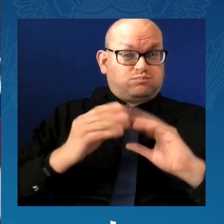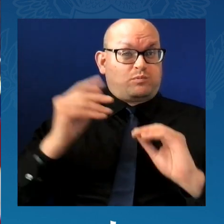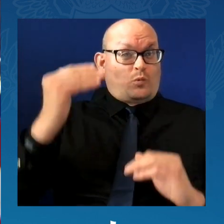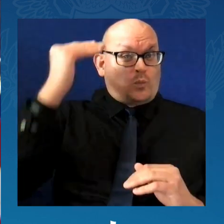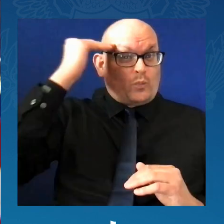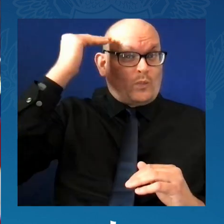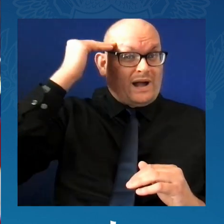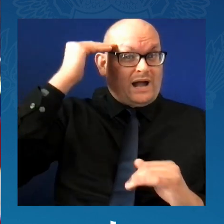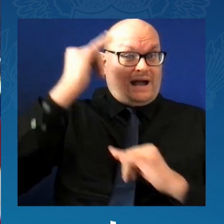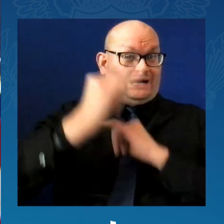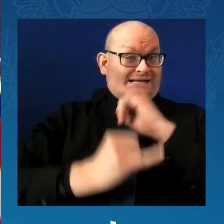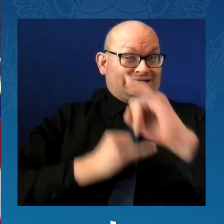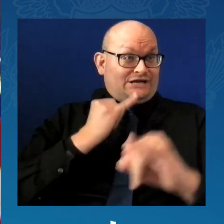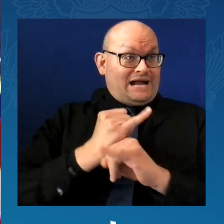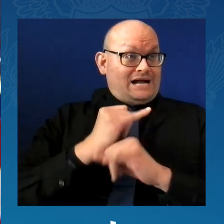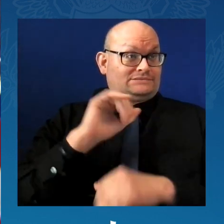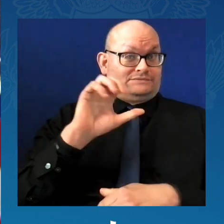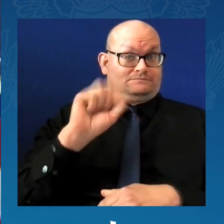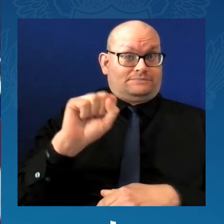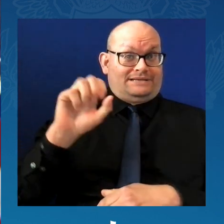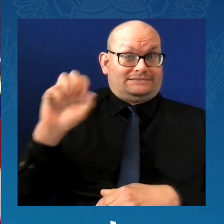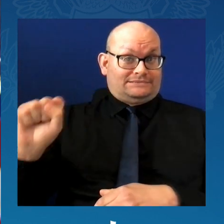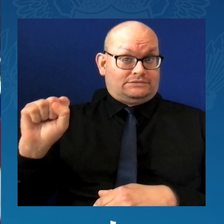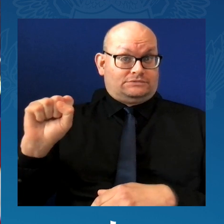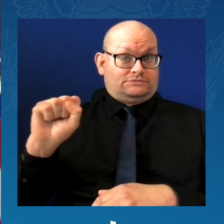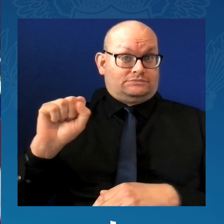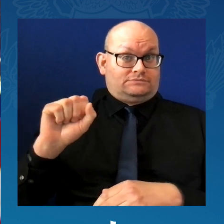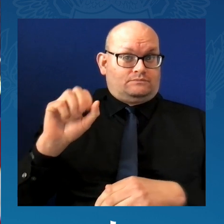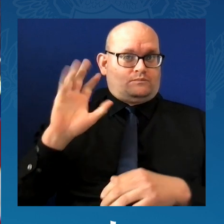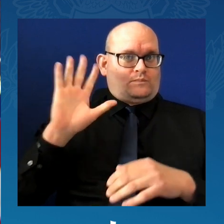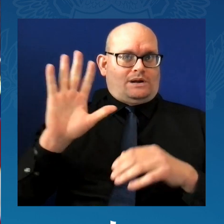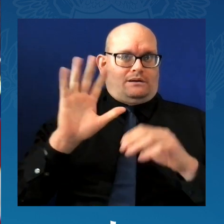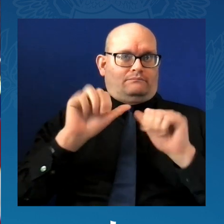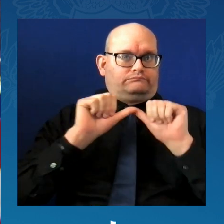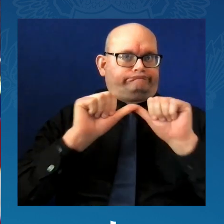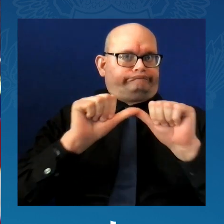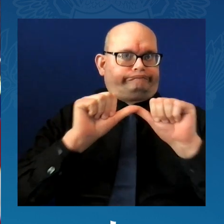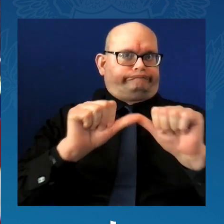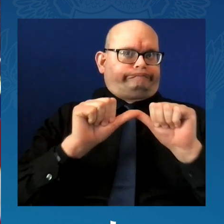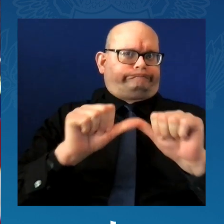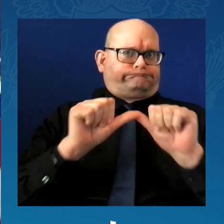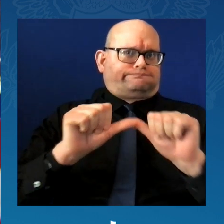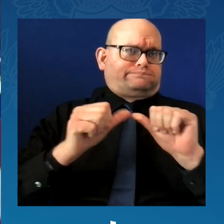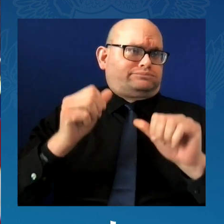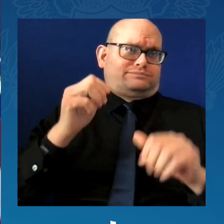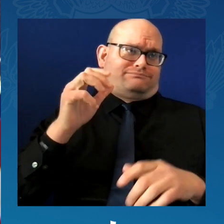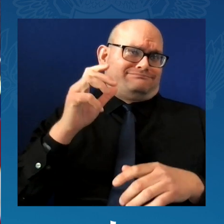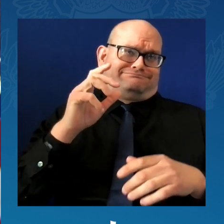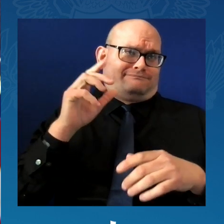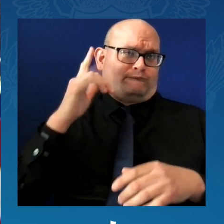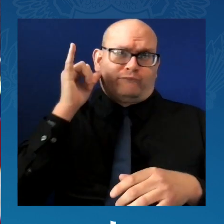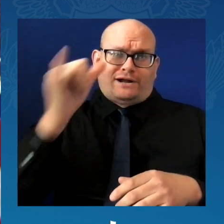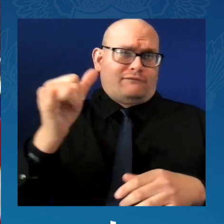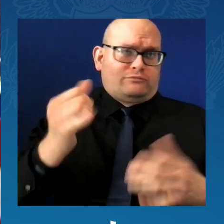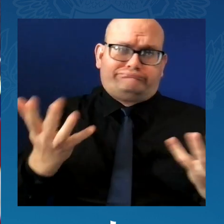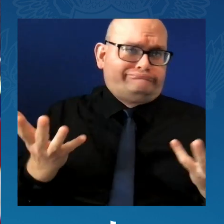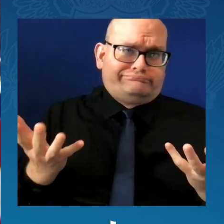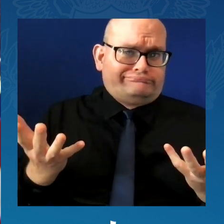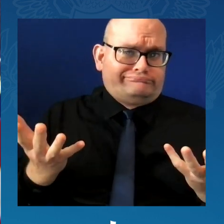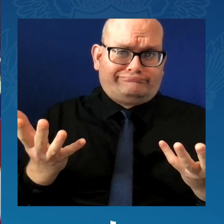will not remain operational forever -- that we all know -- which is why NASA is working with the private sector